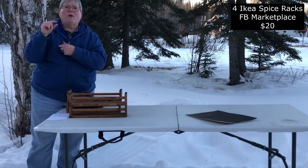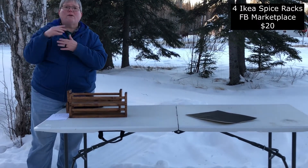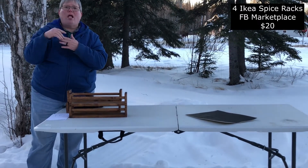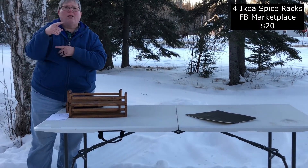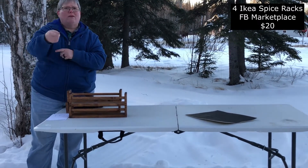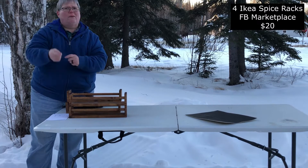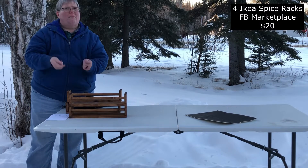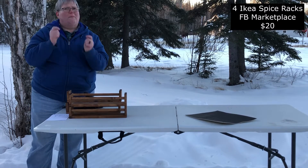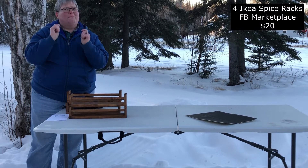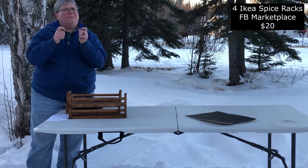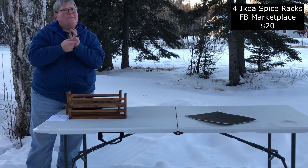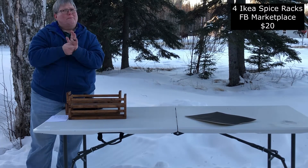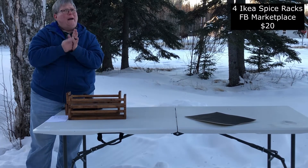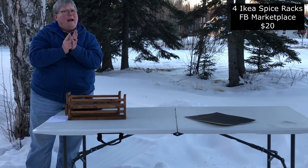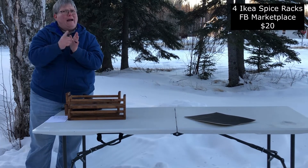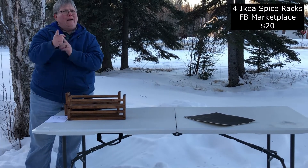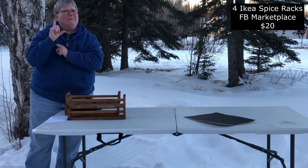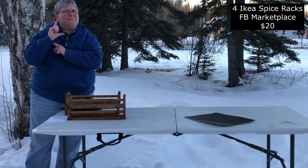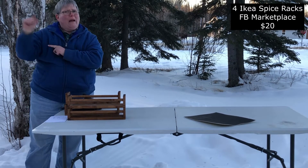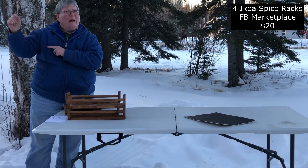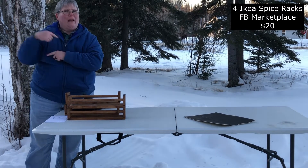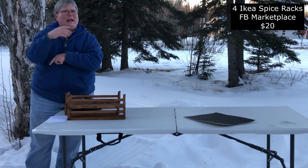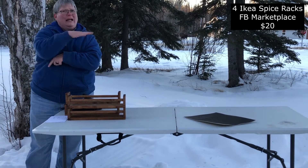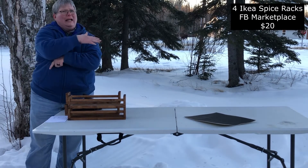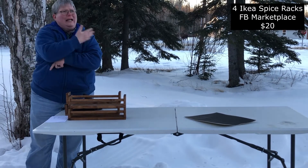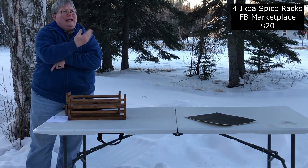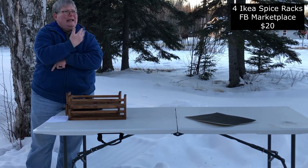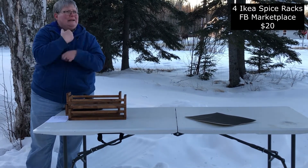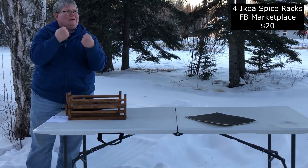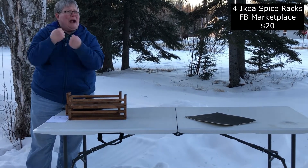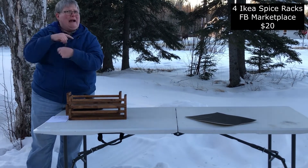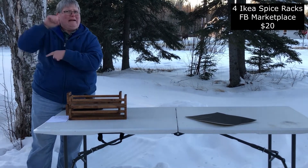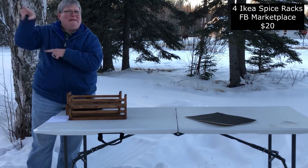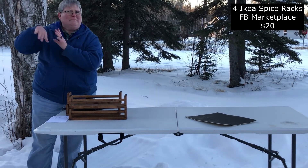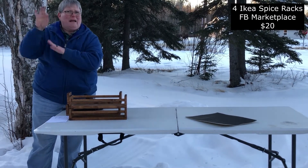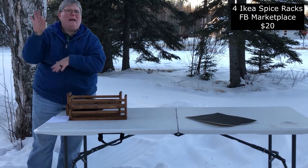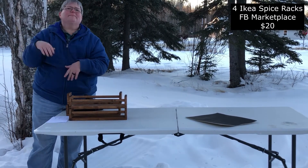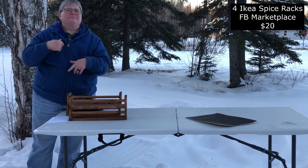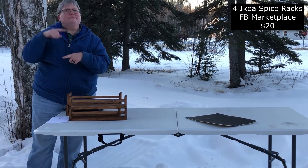and she was like immediately let's go. Amy come on drive me over there let's pick him up.